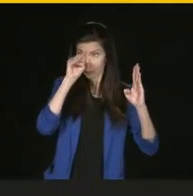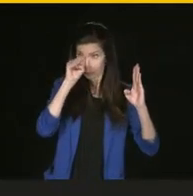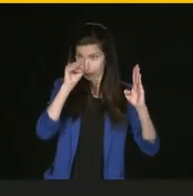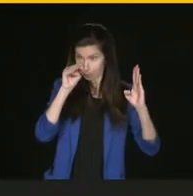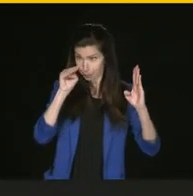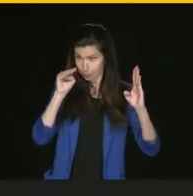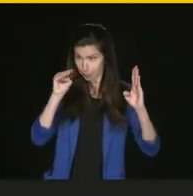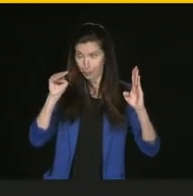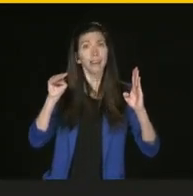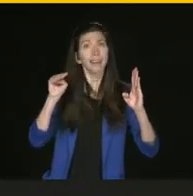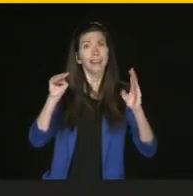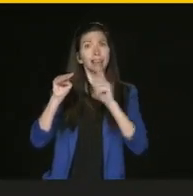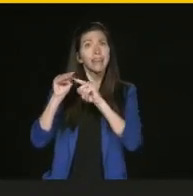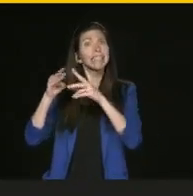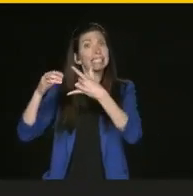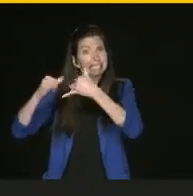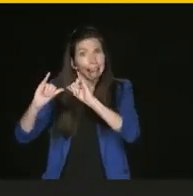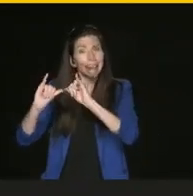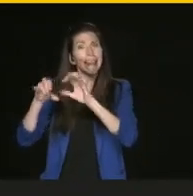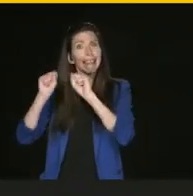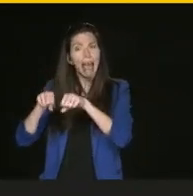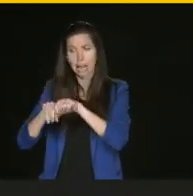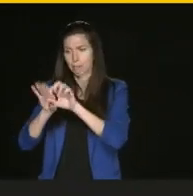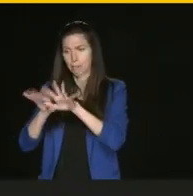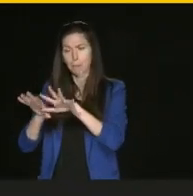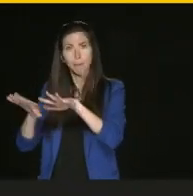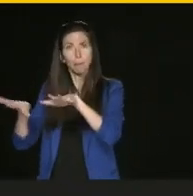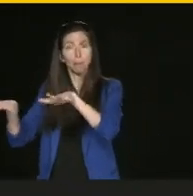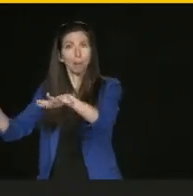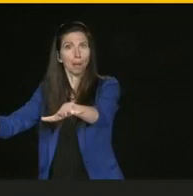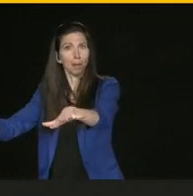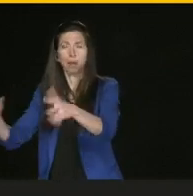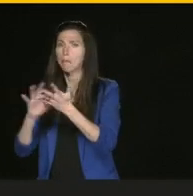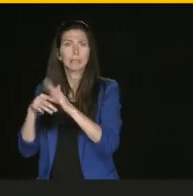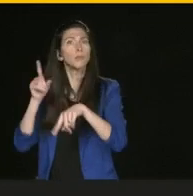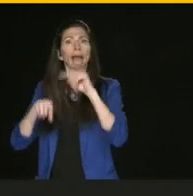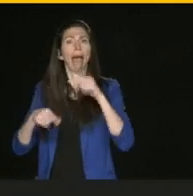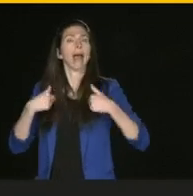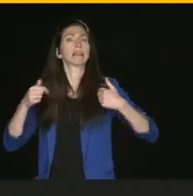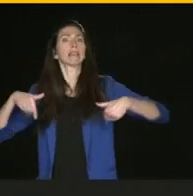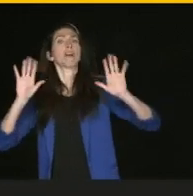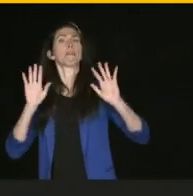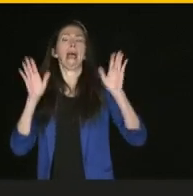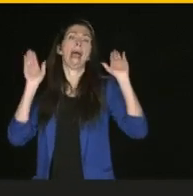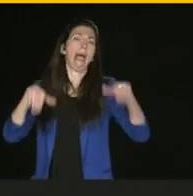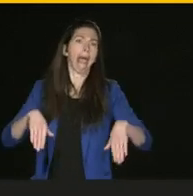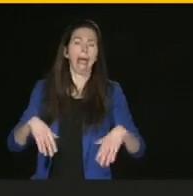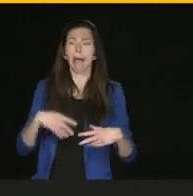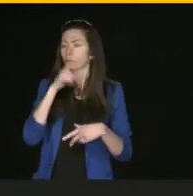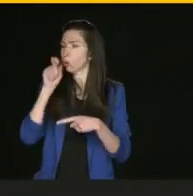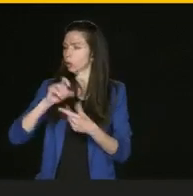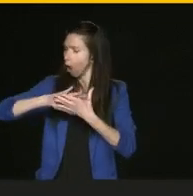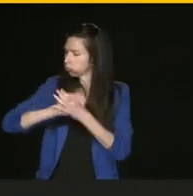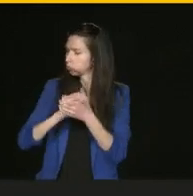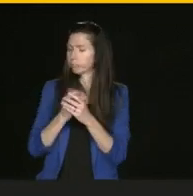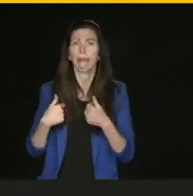OCCUR, 50% OF THE CASES, IF THAT'S A SYMMETRIC CURVE OF COURSES STILL OCCURS ON THAT DOWN SIDE OF THE SLOPE. YOU CANNOT LET GO OF THOSE